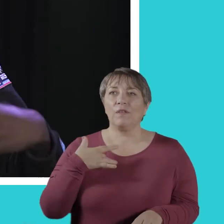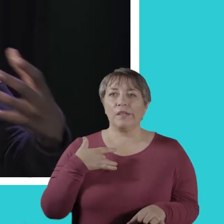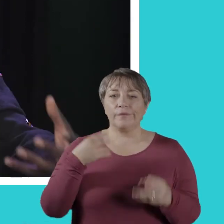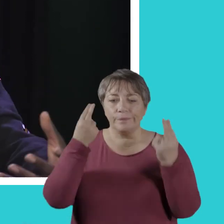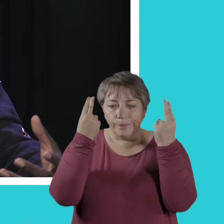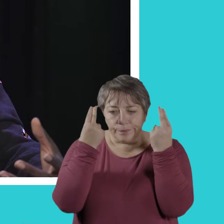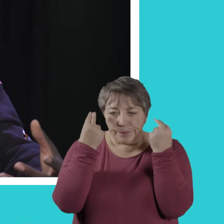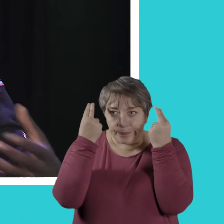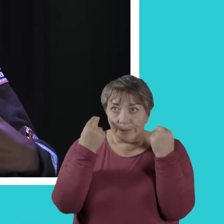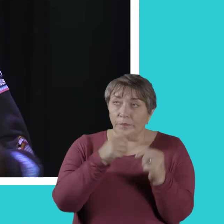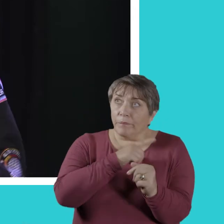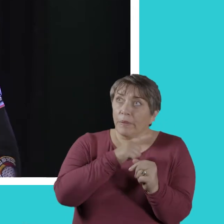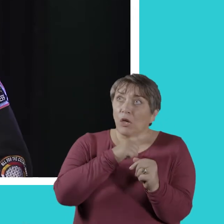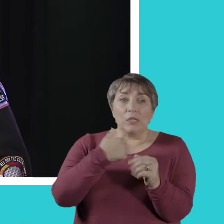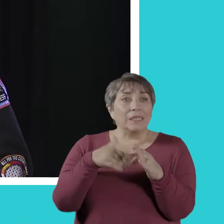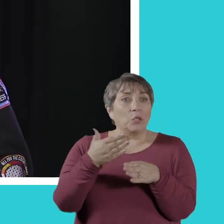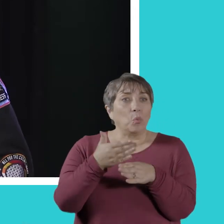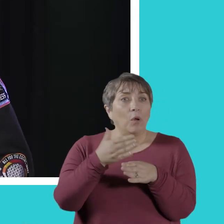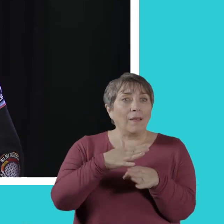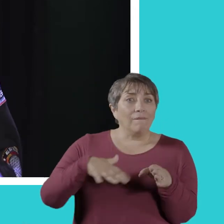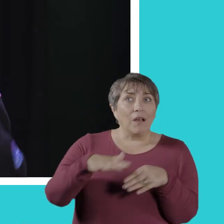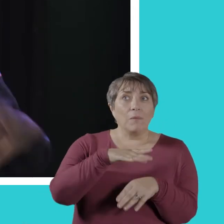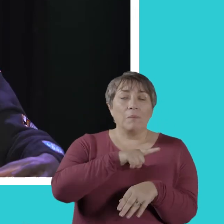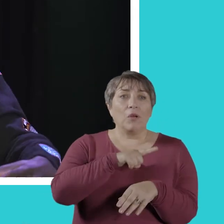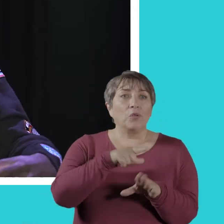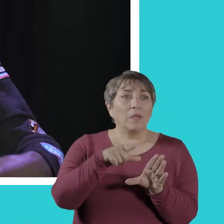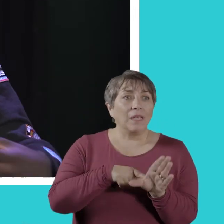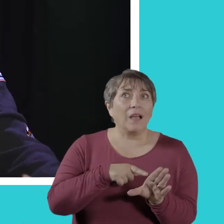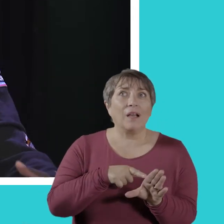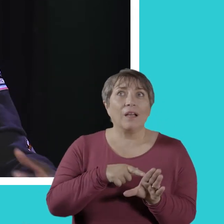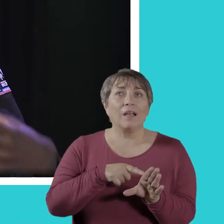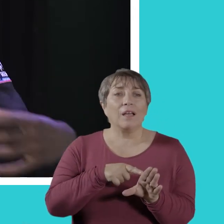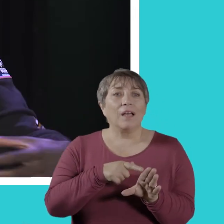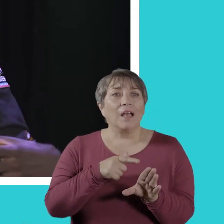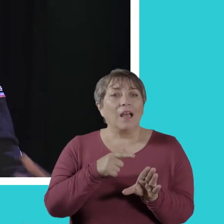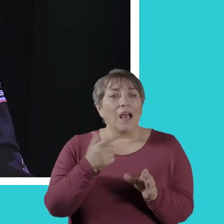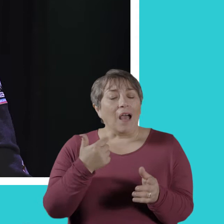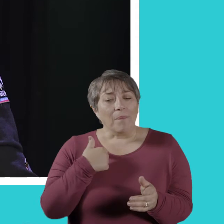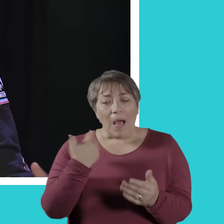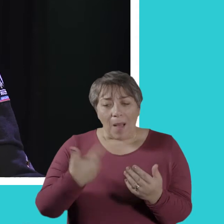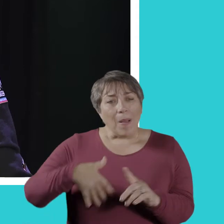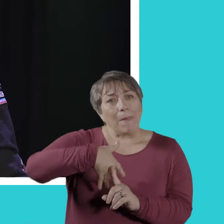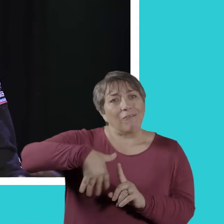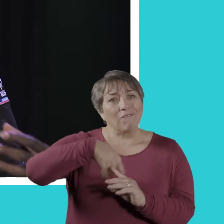when I'm working sometimes I'm from south London. I'm not going to conform and not use slang just because you don't want me to use slang. Especially when I'm